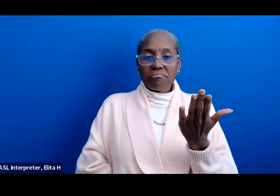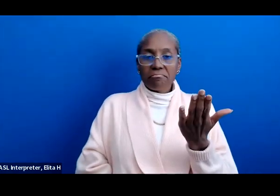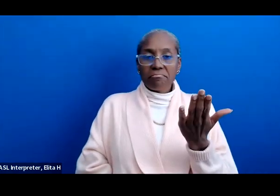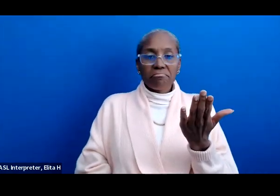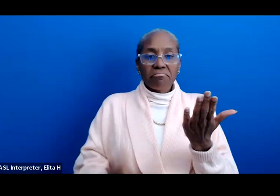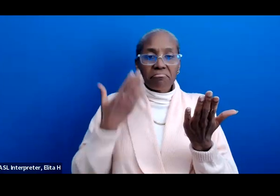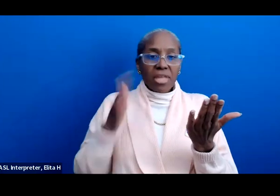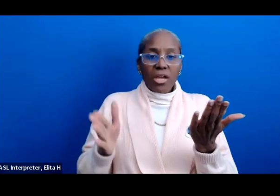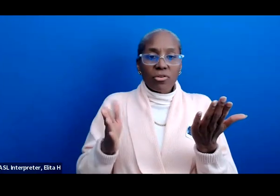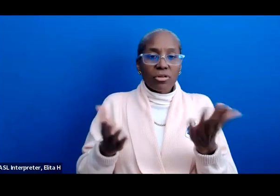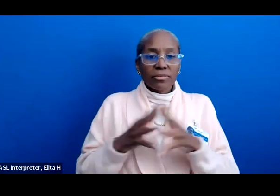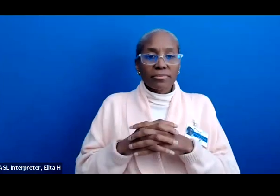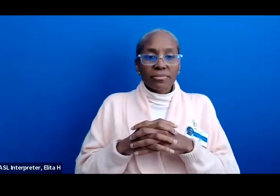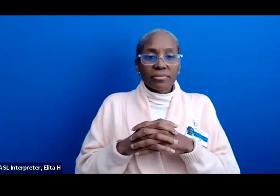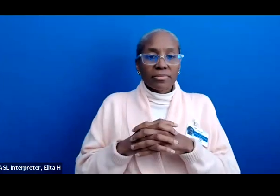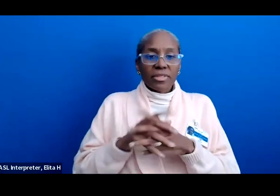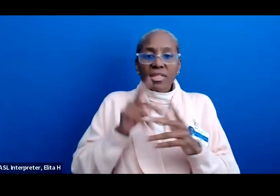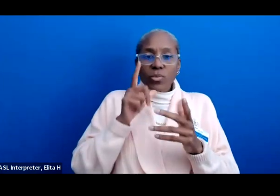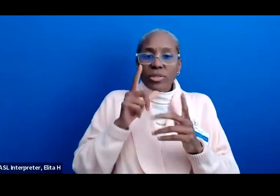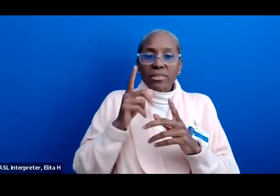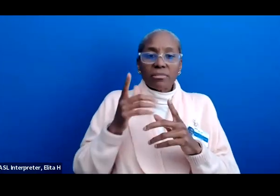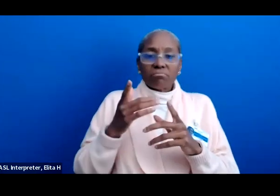know, it just was not favorable. I'll put it that way.